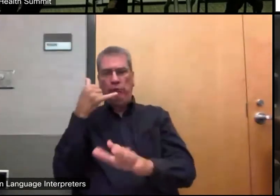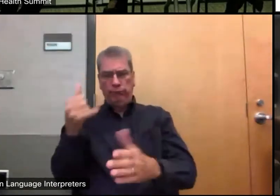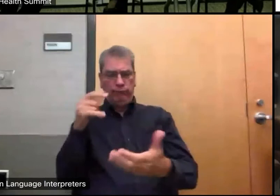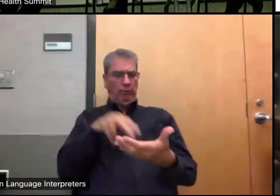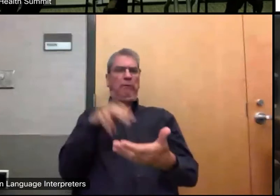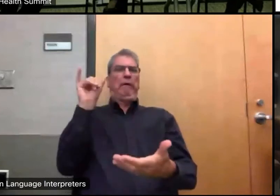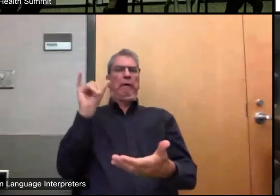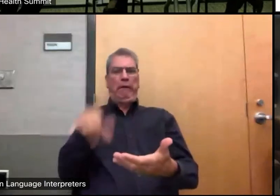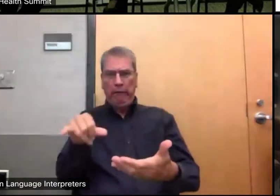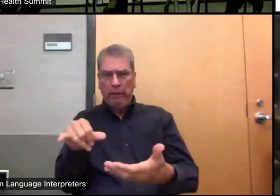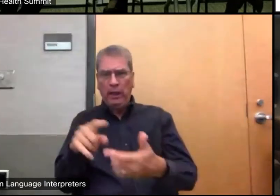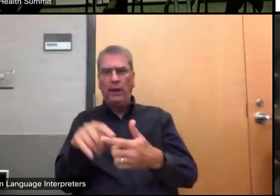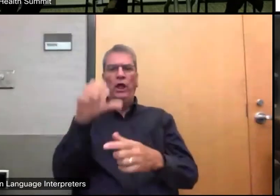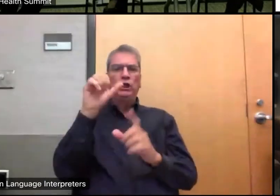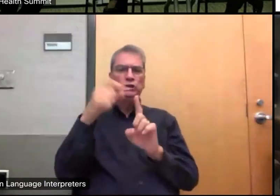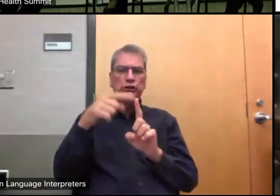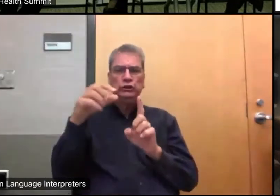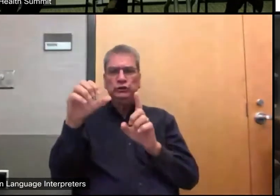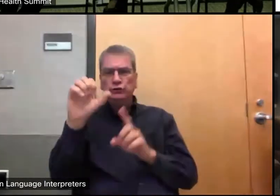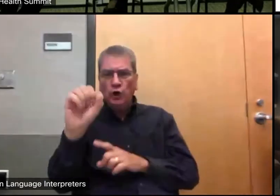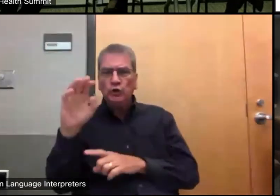on social media. And so I think that just the news environment